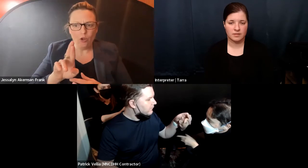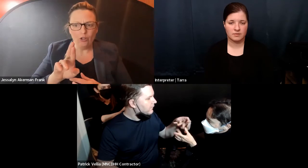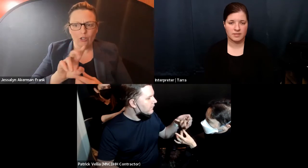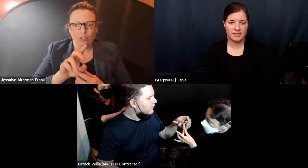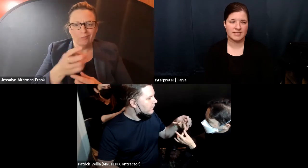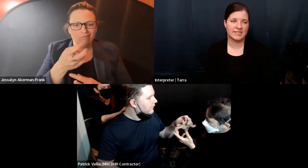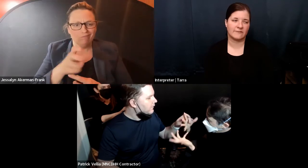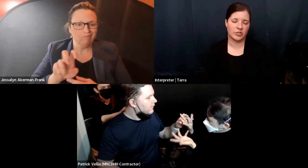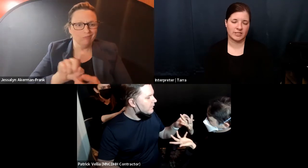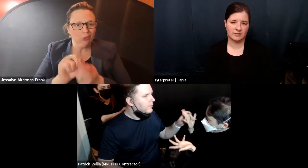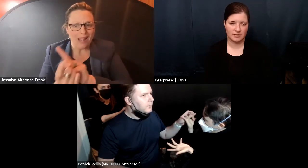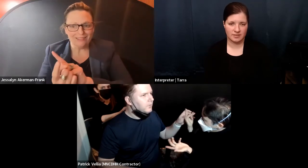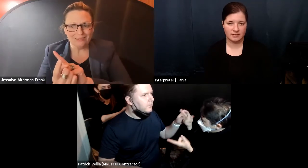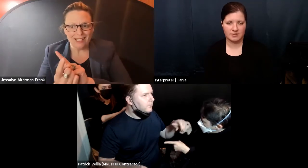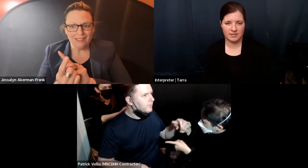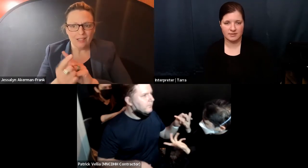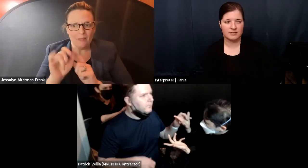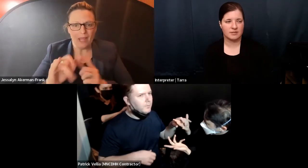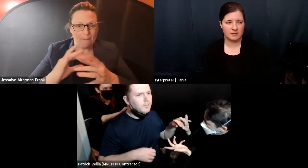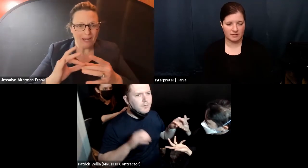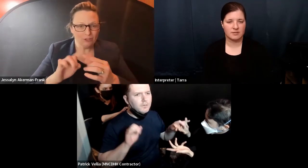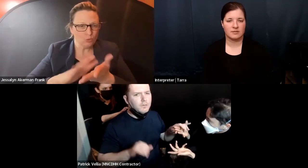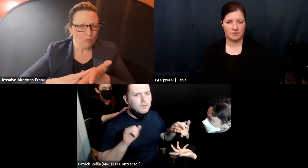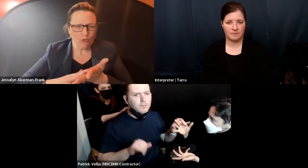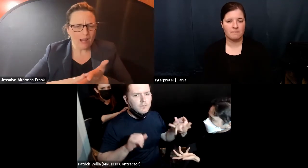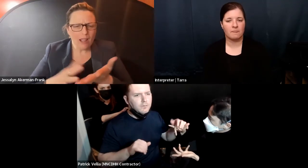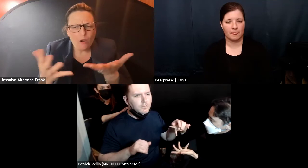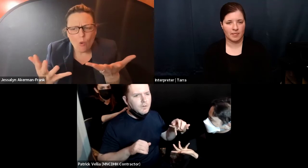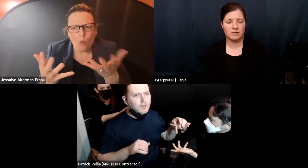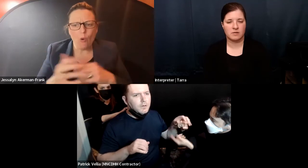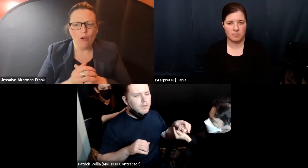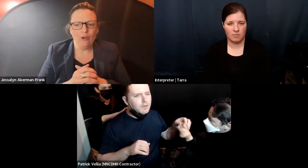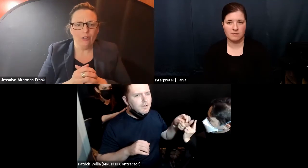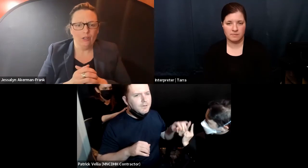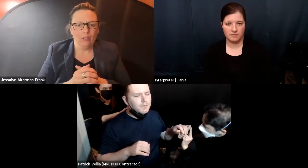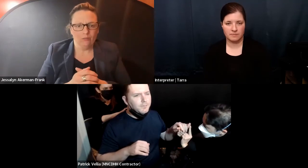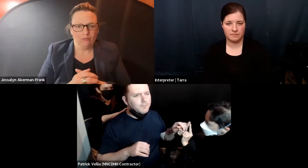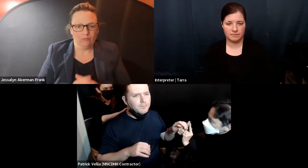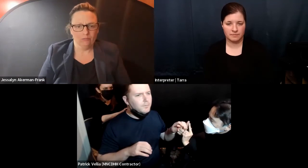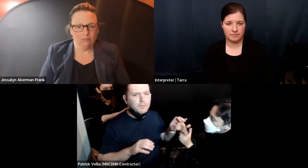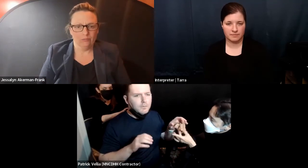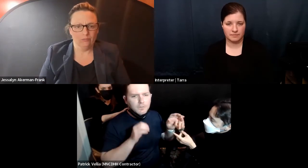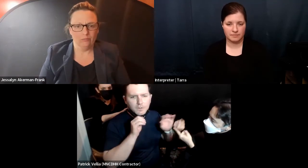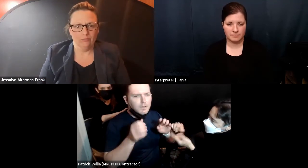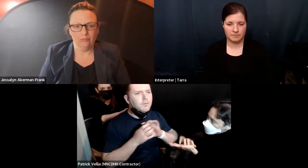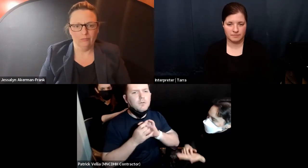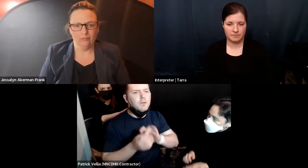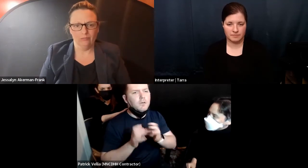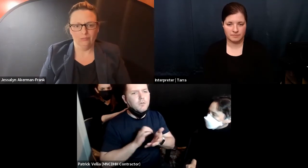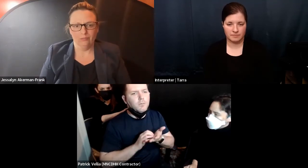Is it a machine that does that?